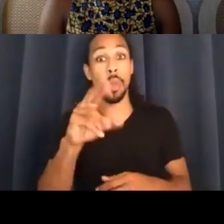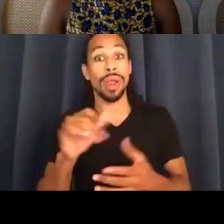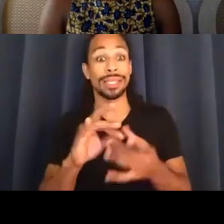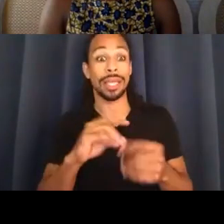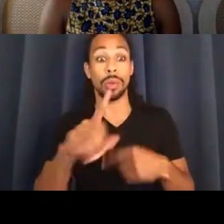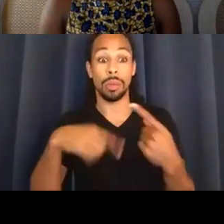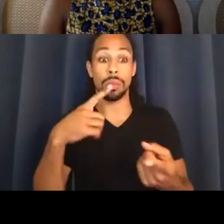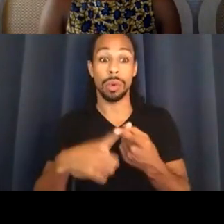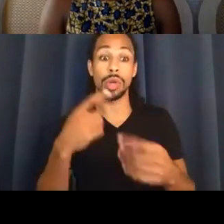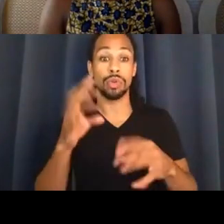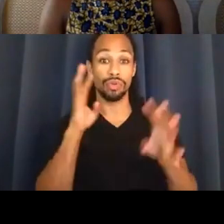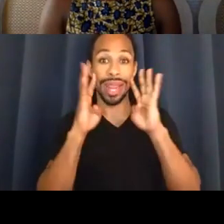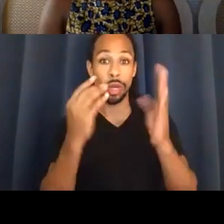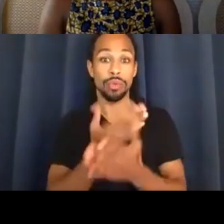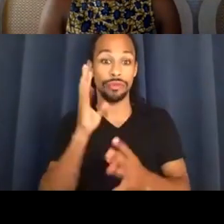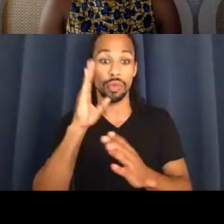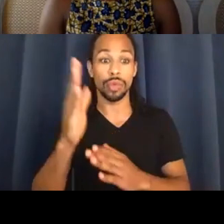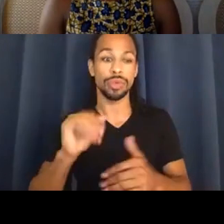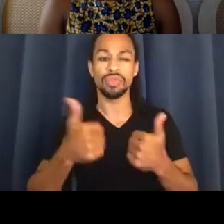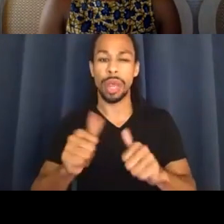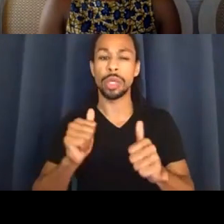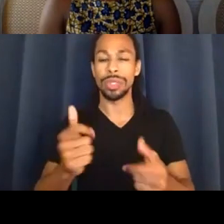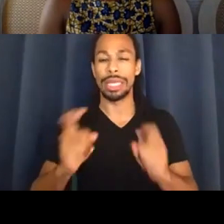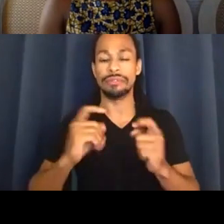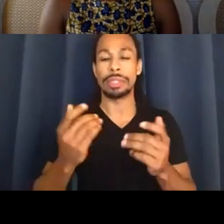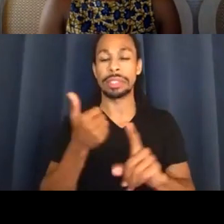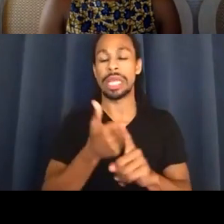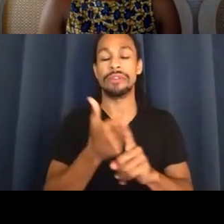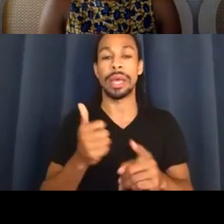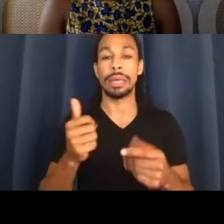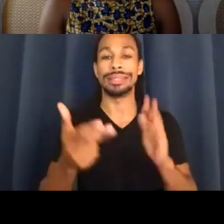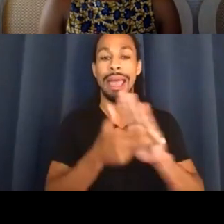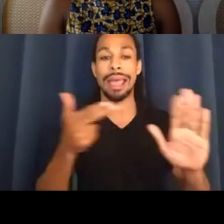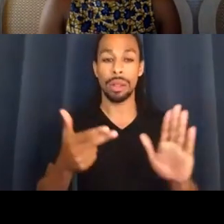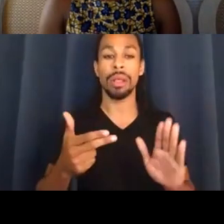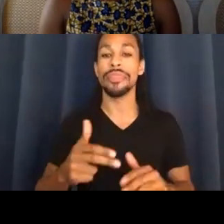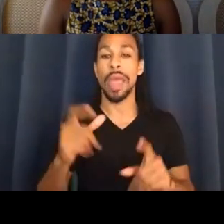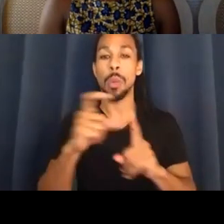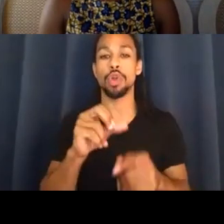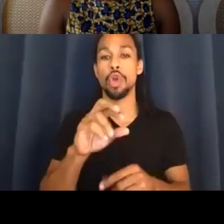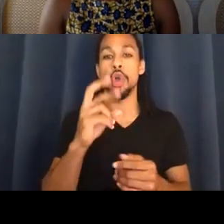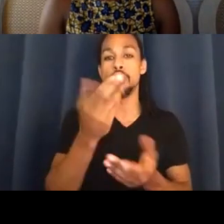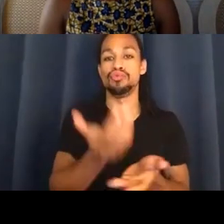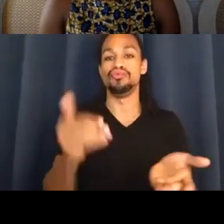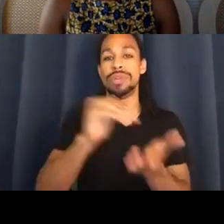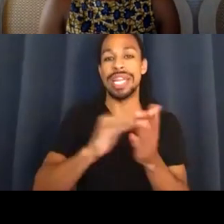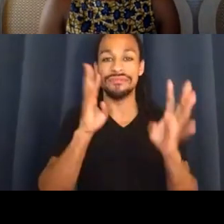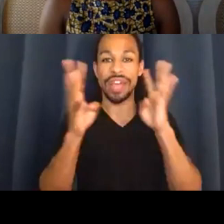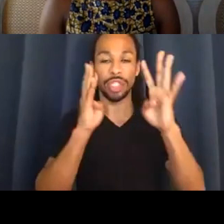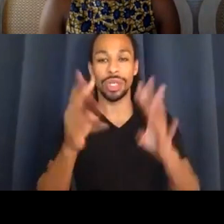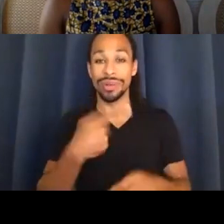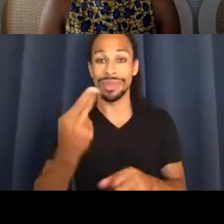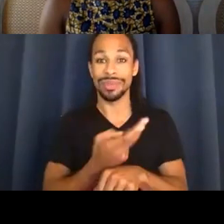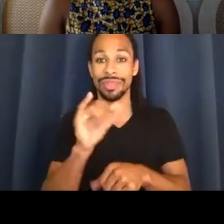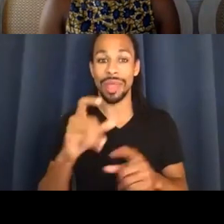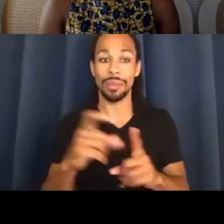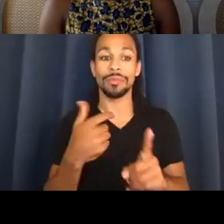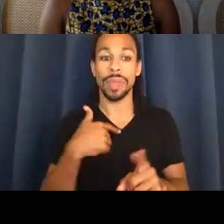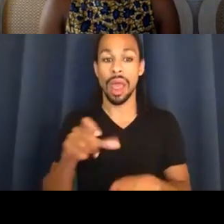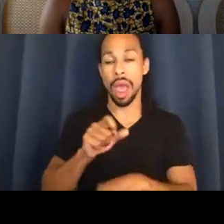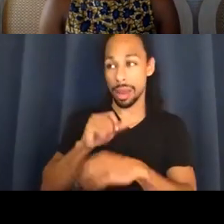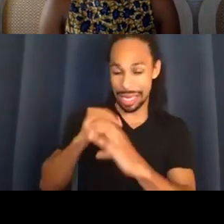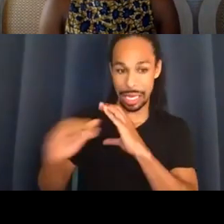the word reinvention was used and I shot an e-mail to our gentle guider and I said reinventing